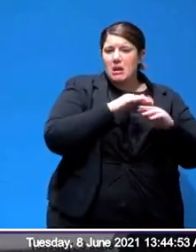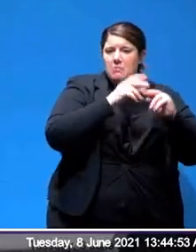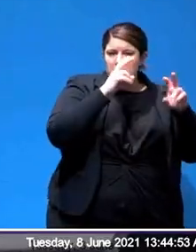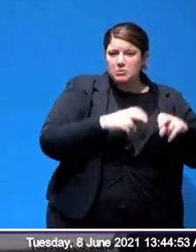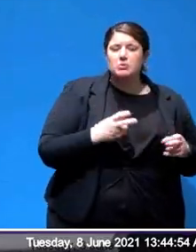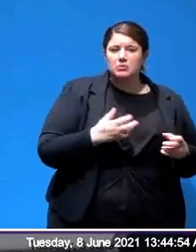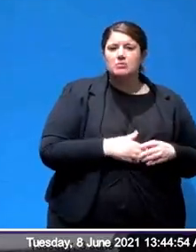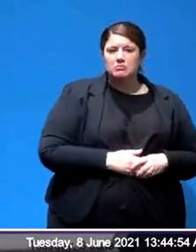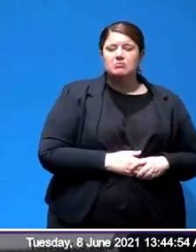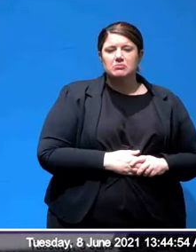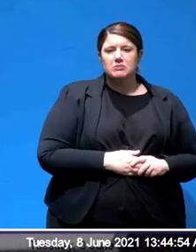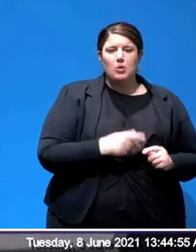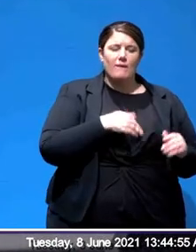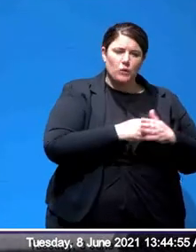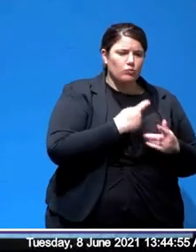So there was a complete hand over.